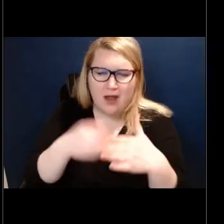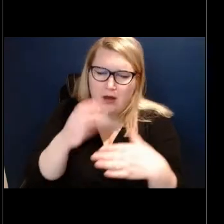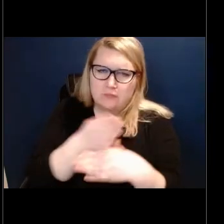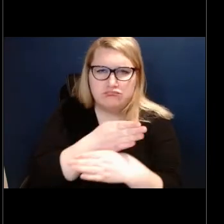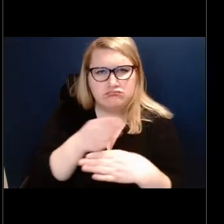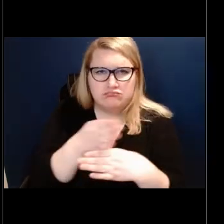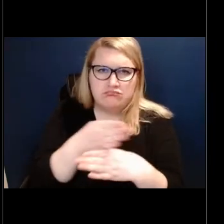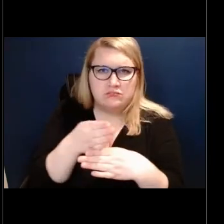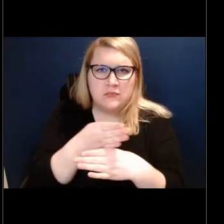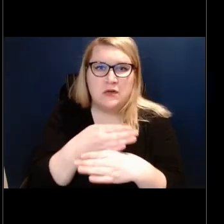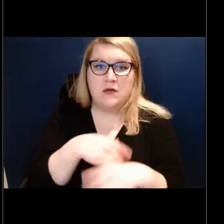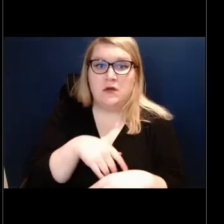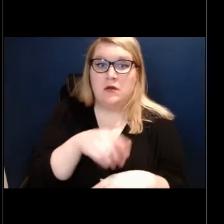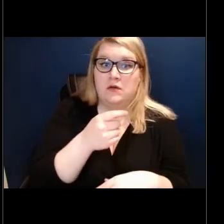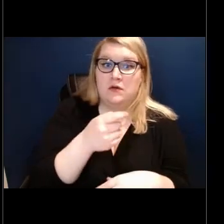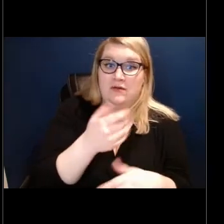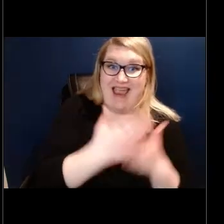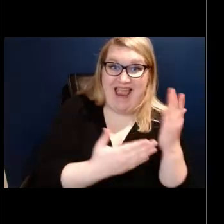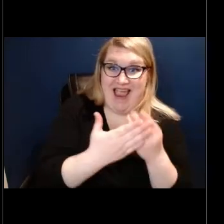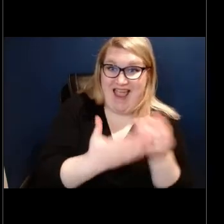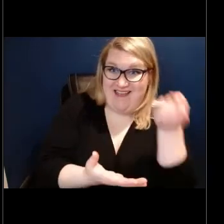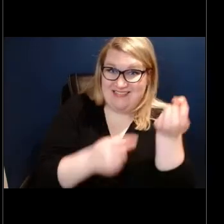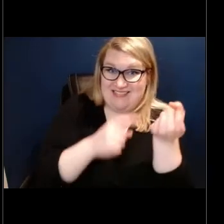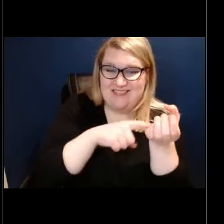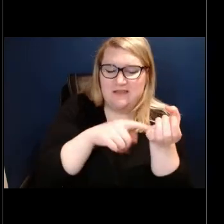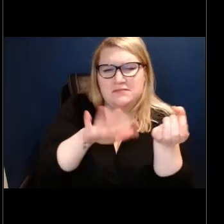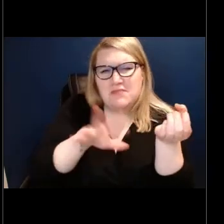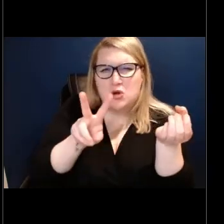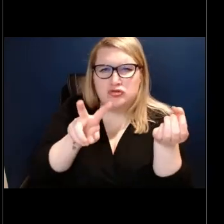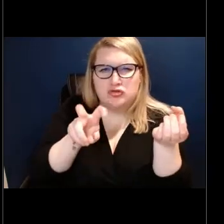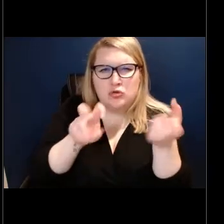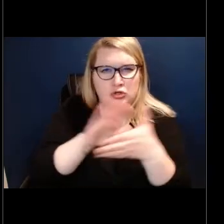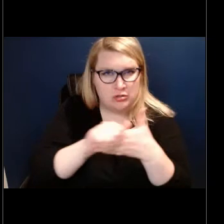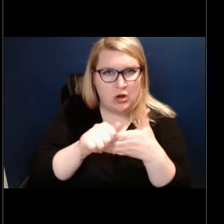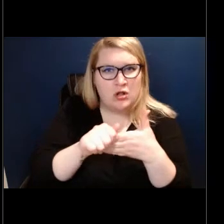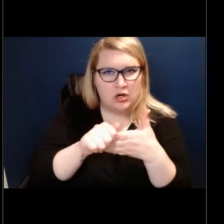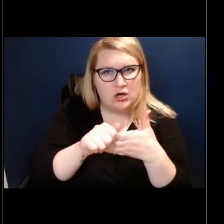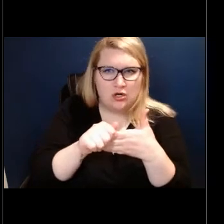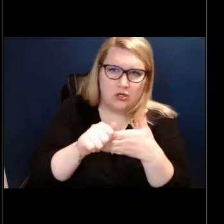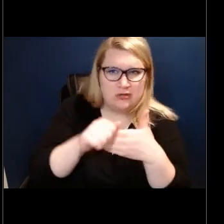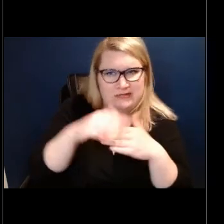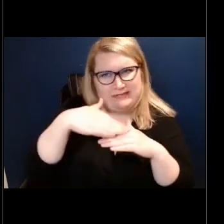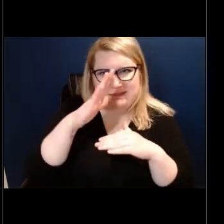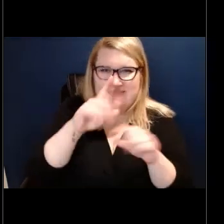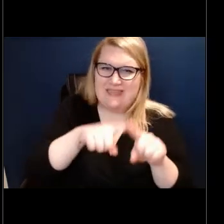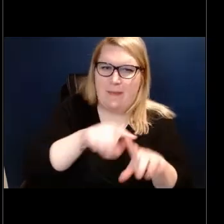The handheld ones, are about $200 and more depending on the features that they have.